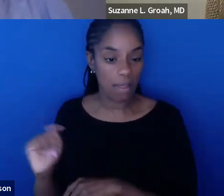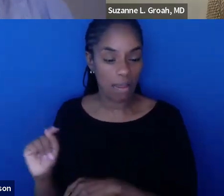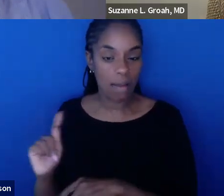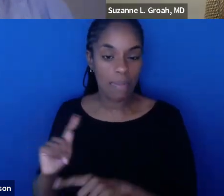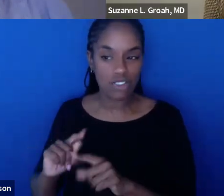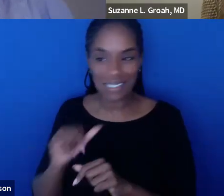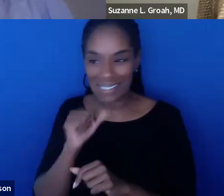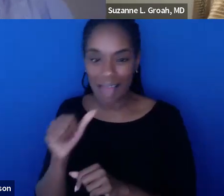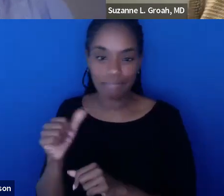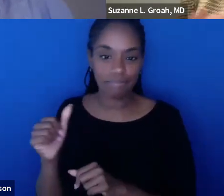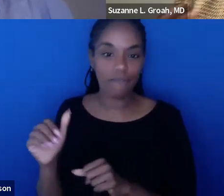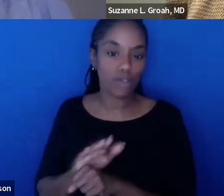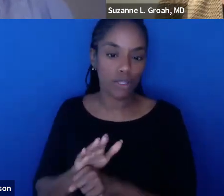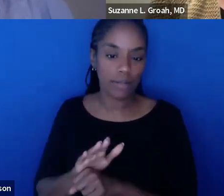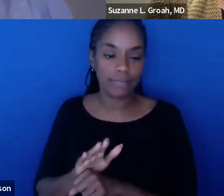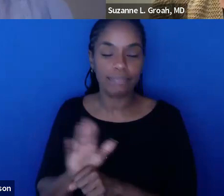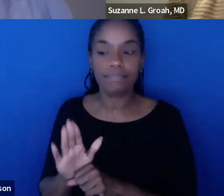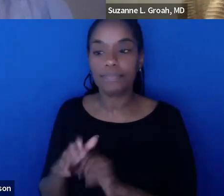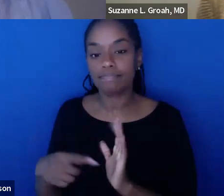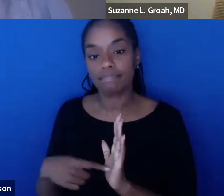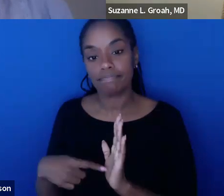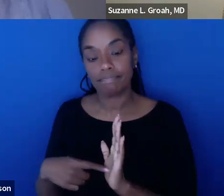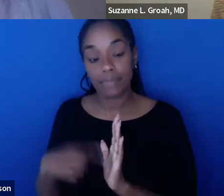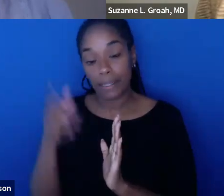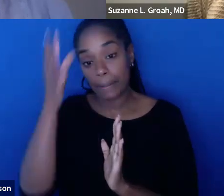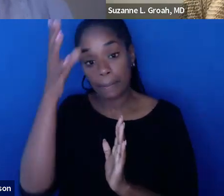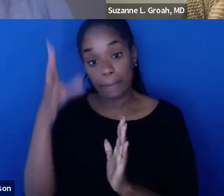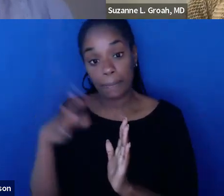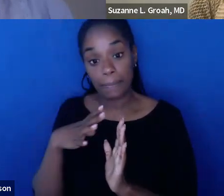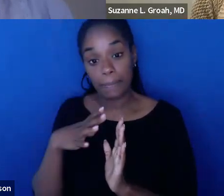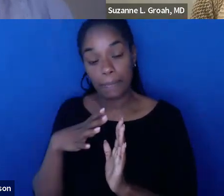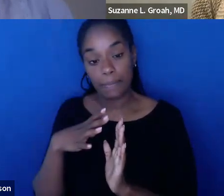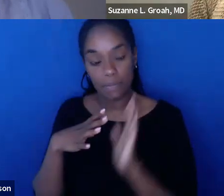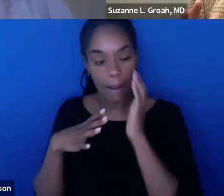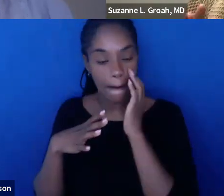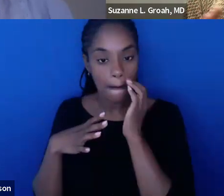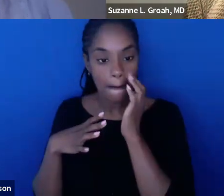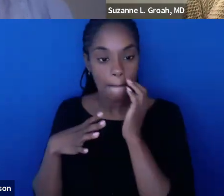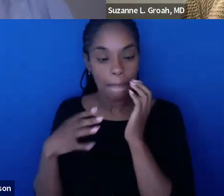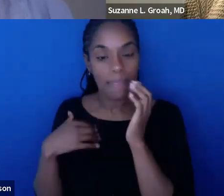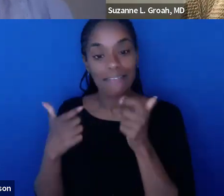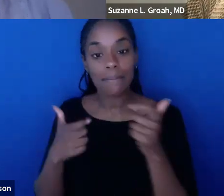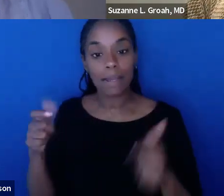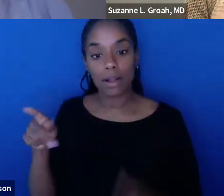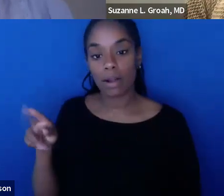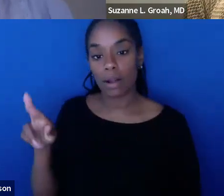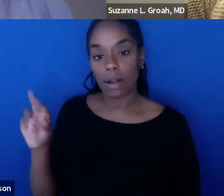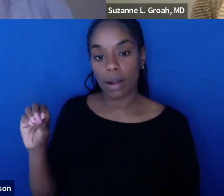For example, many men have larger prostates and they have trouble